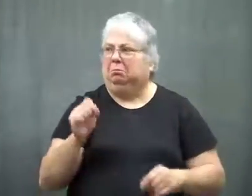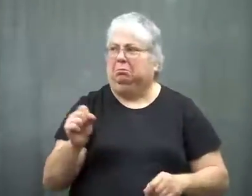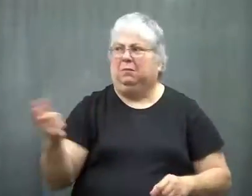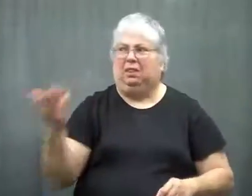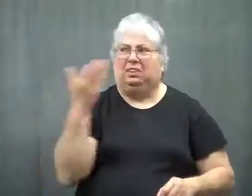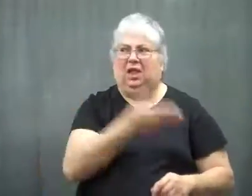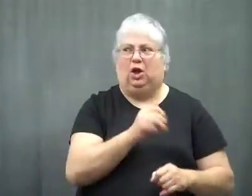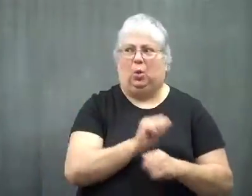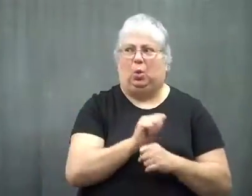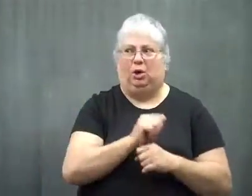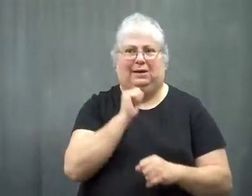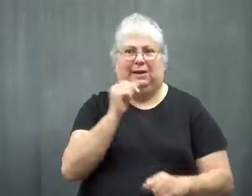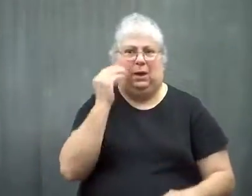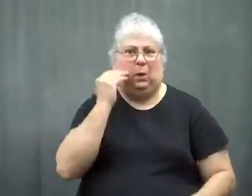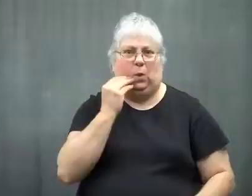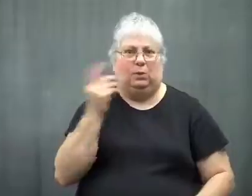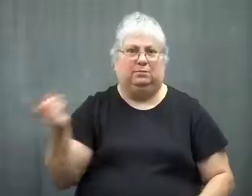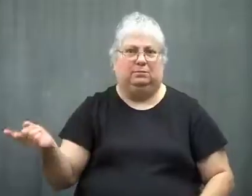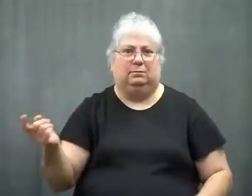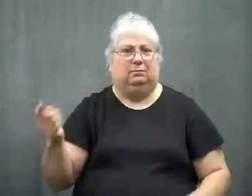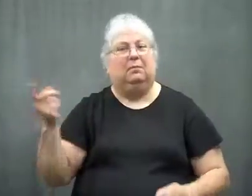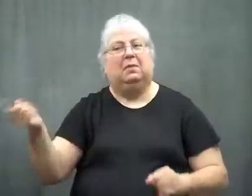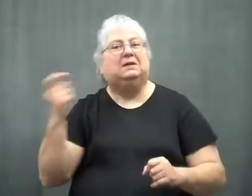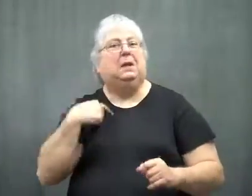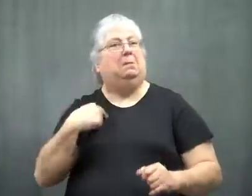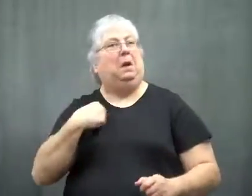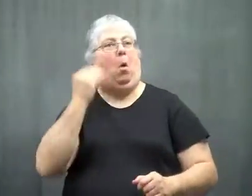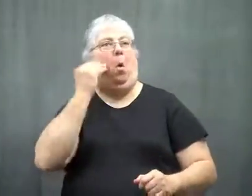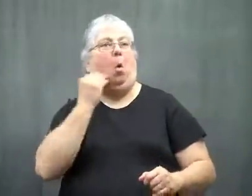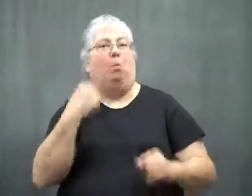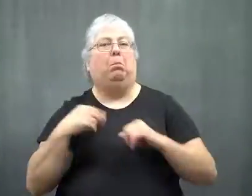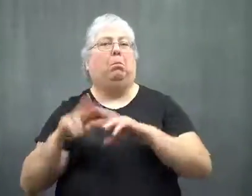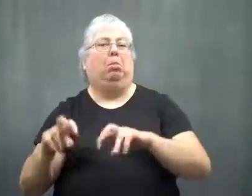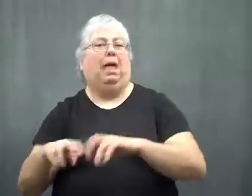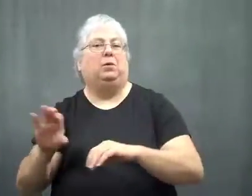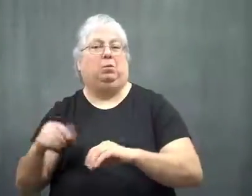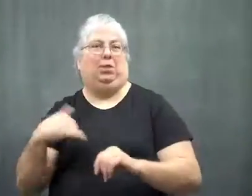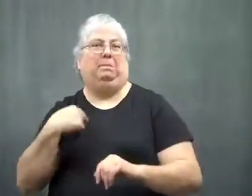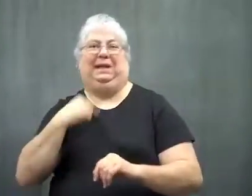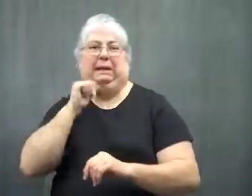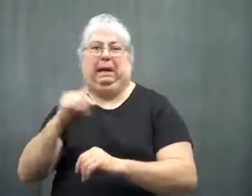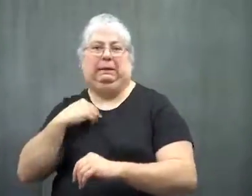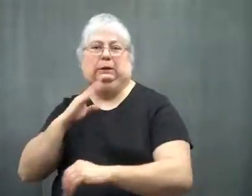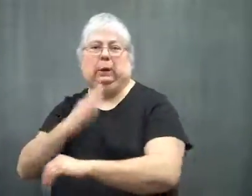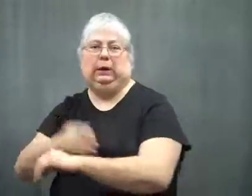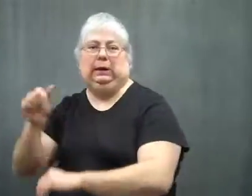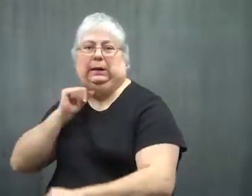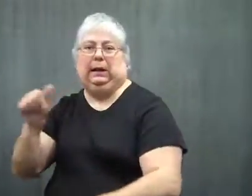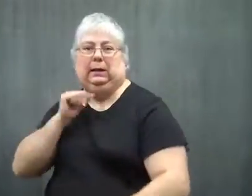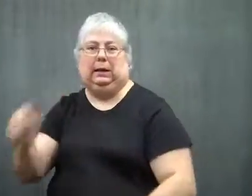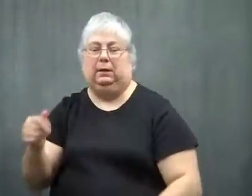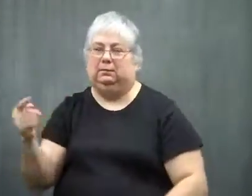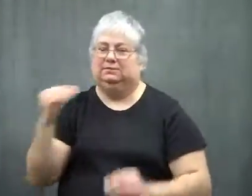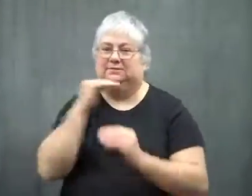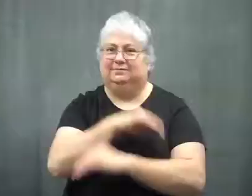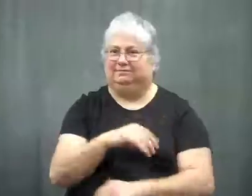They said she was at work, so she couldn't have been home doing the searches. She lied.